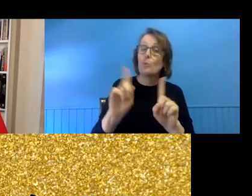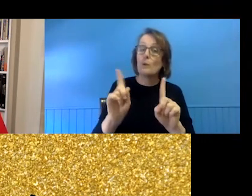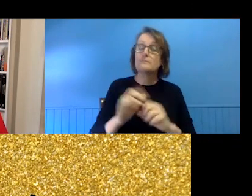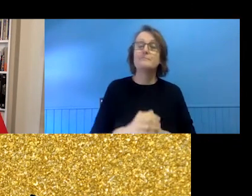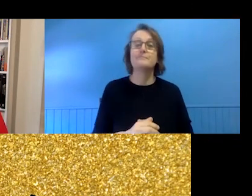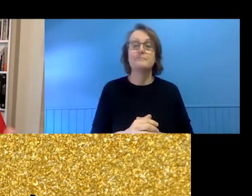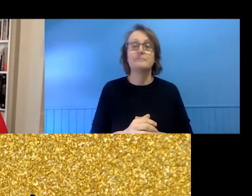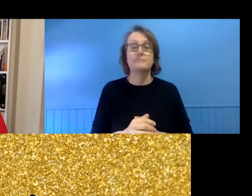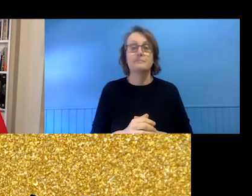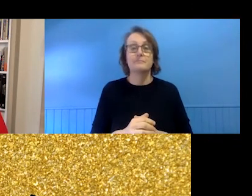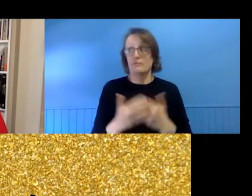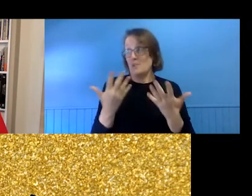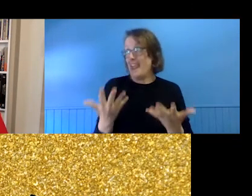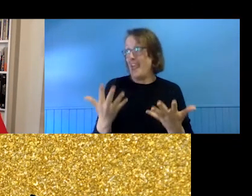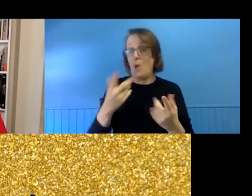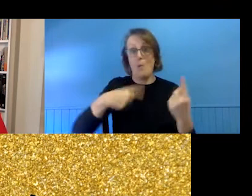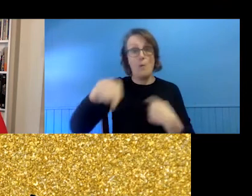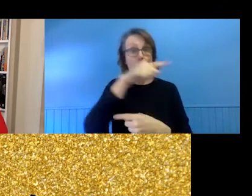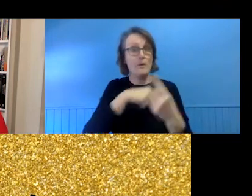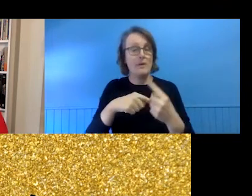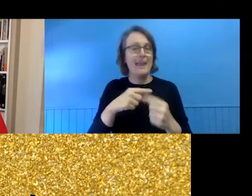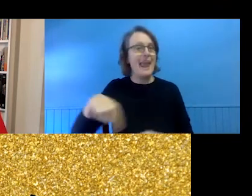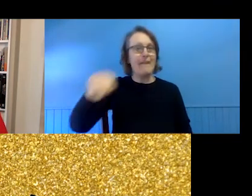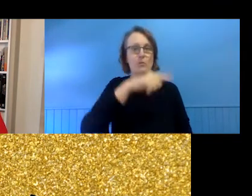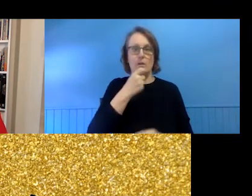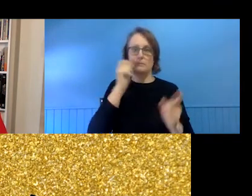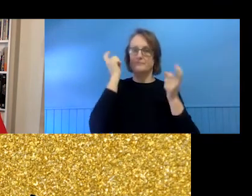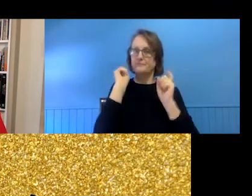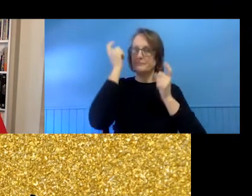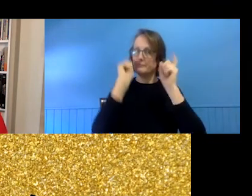about the current market is that everybody is anxious about spending